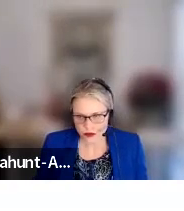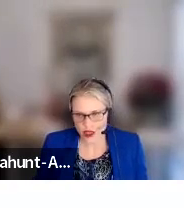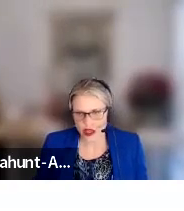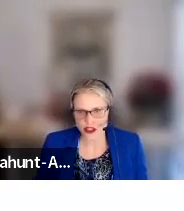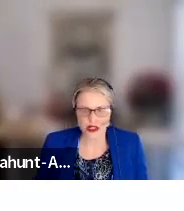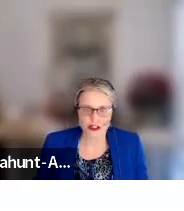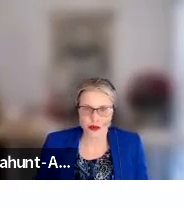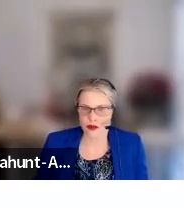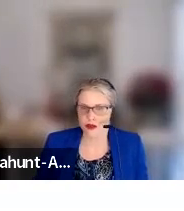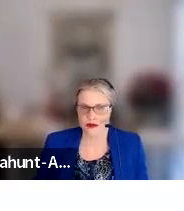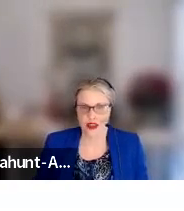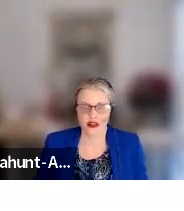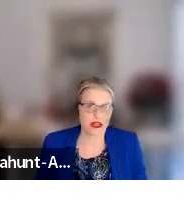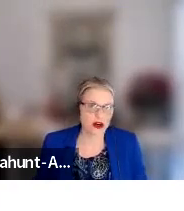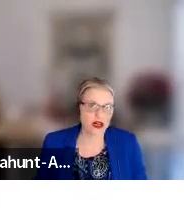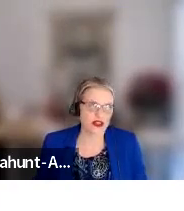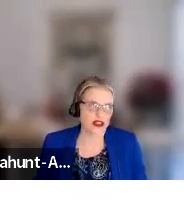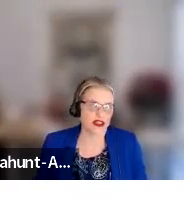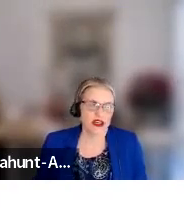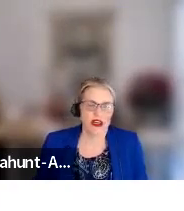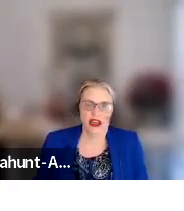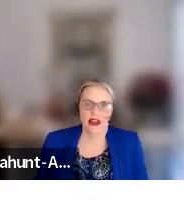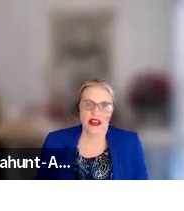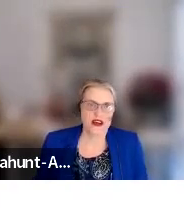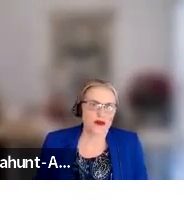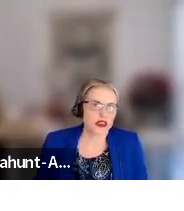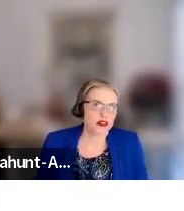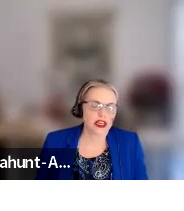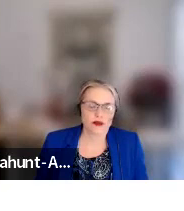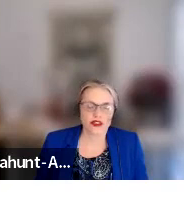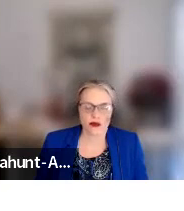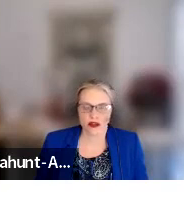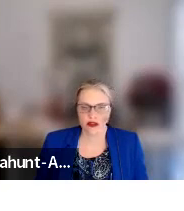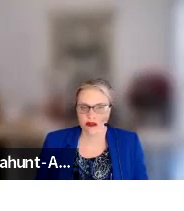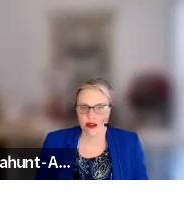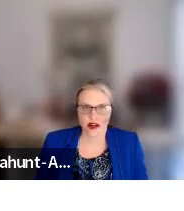In that you can have two people in the same car accident and they could present with very